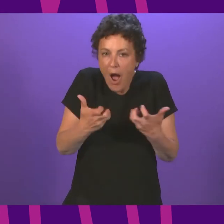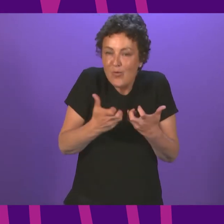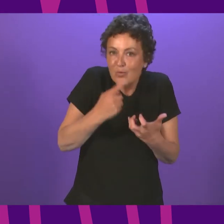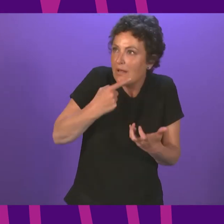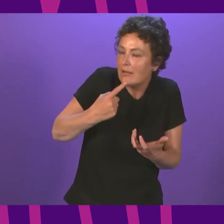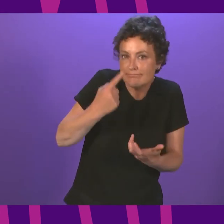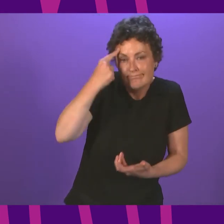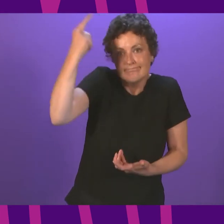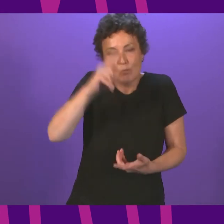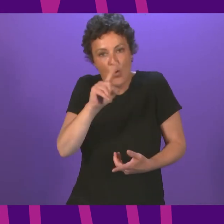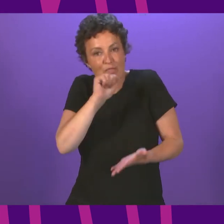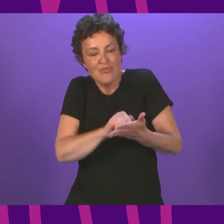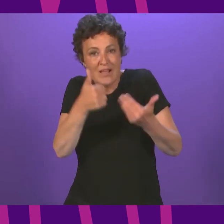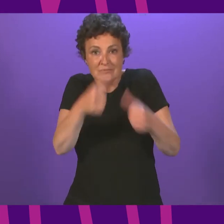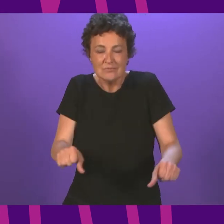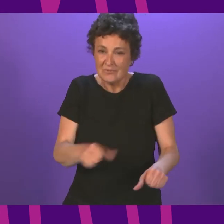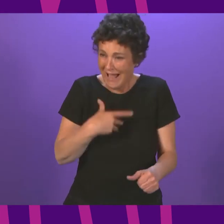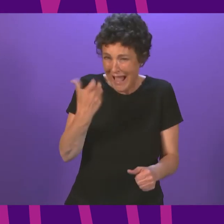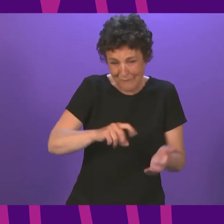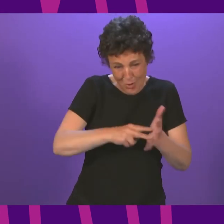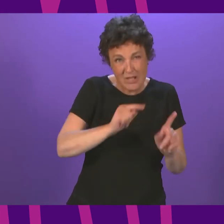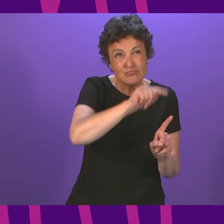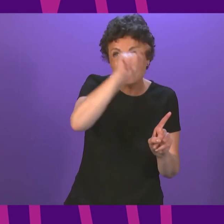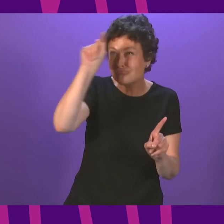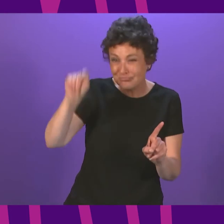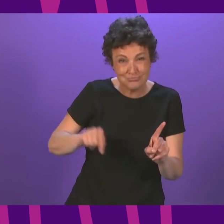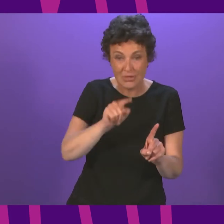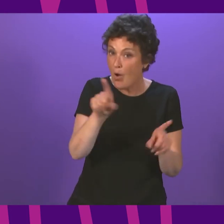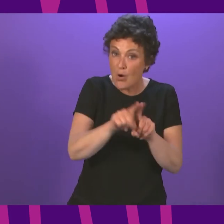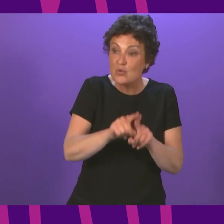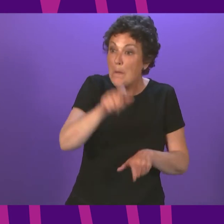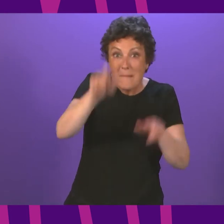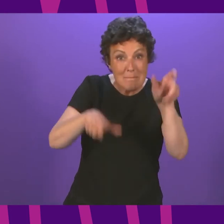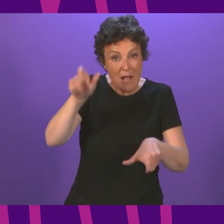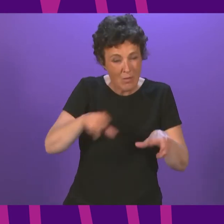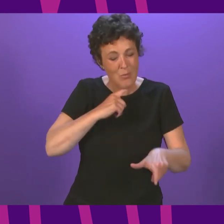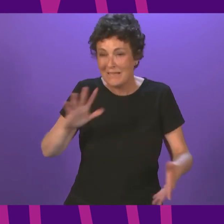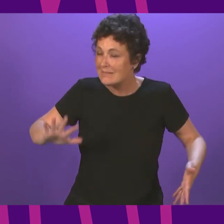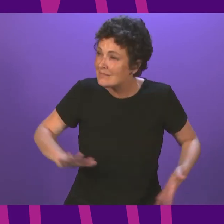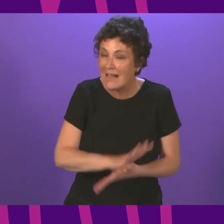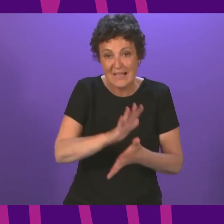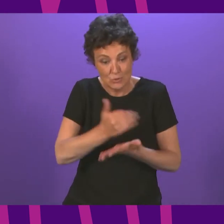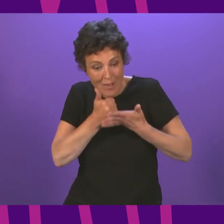I am sure that organisations and people across Scotland will be pleased to help the cabinet secretary out in that regard.